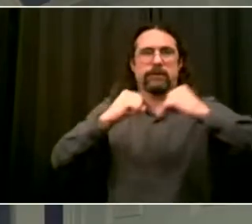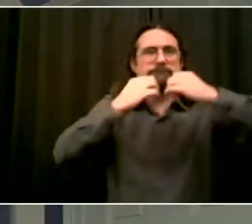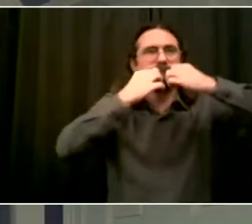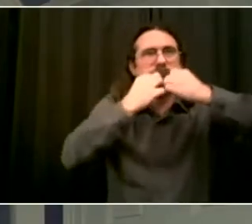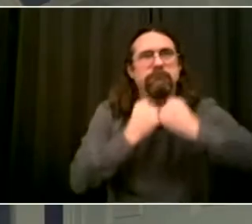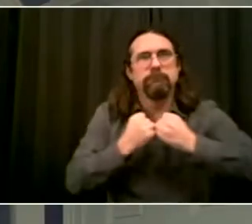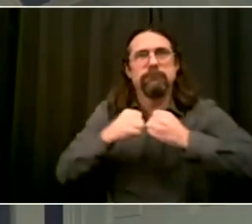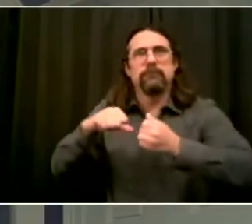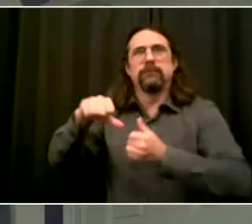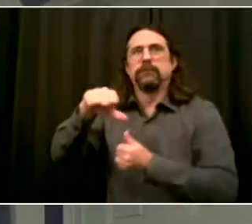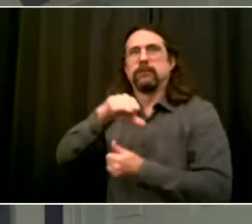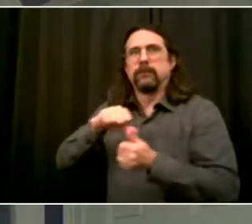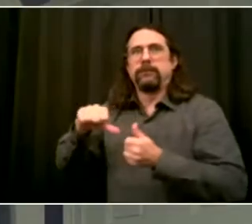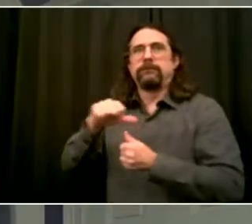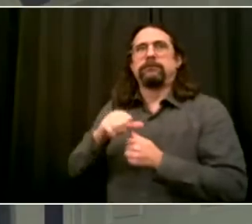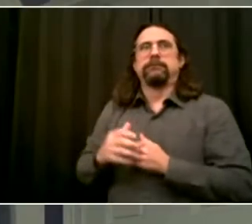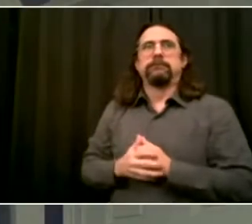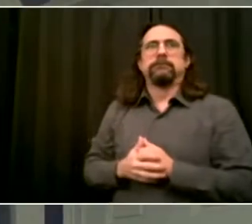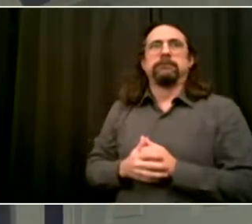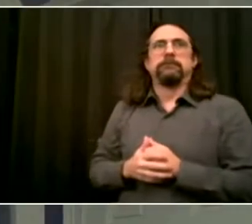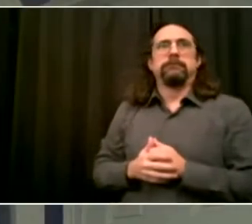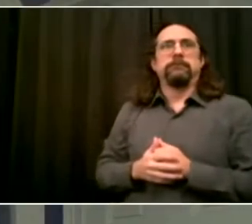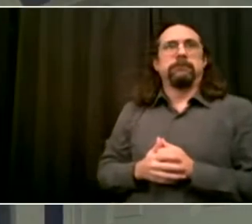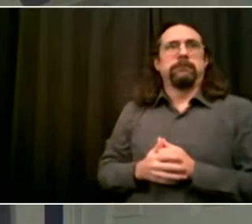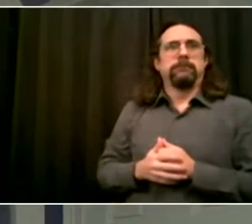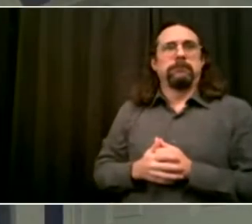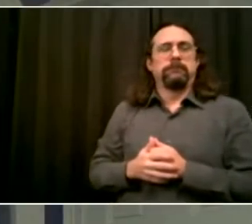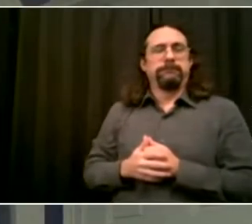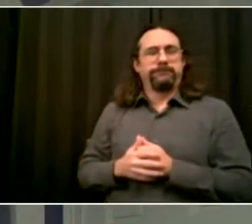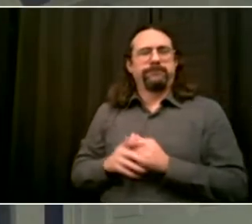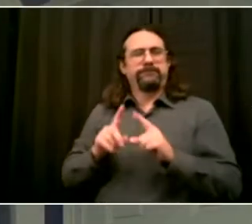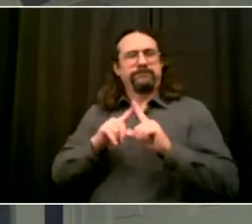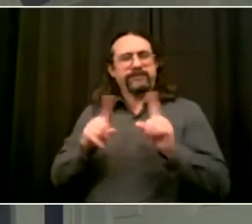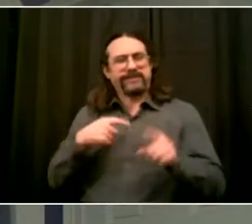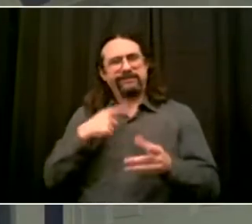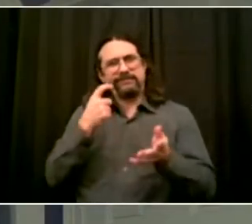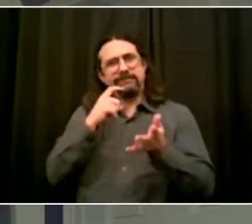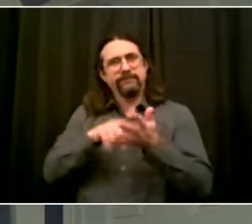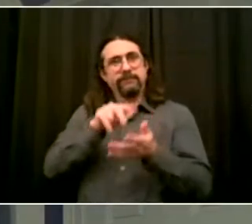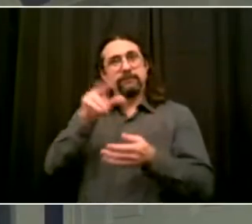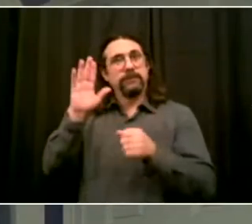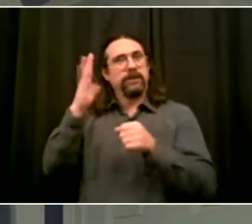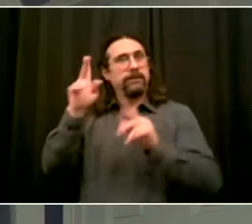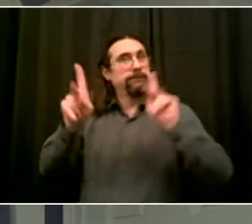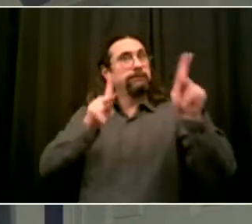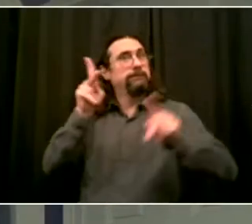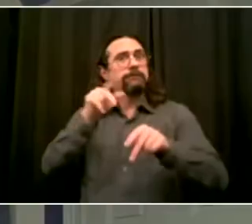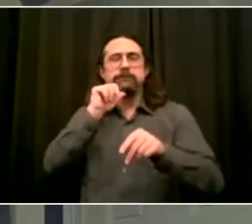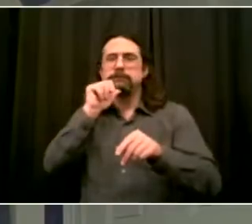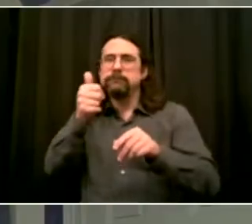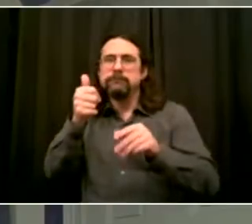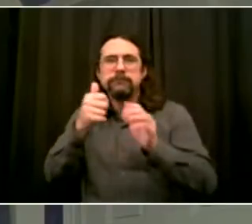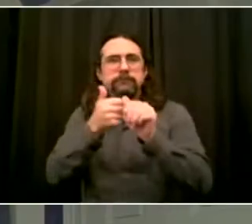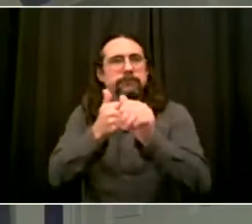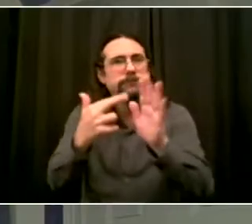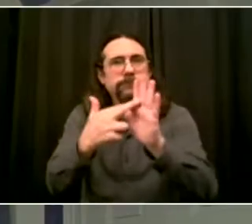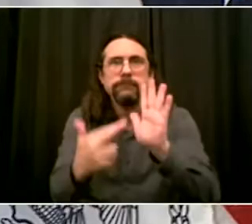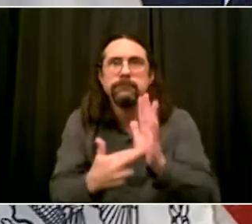THE RULES. I WONDER WHAT IS S THAT TELL YOU ABOUT PEOPLE'S WILLINGNESS TO